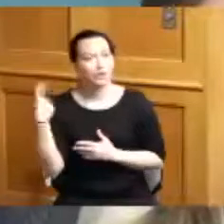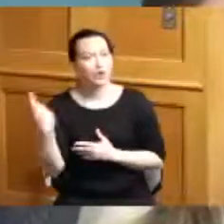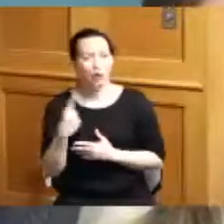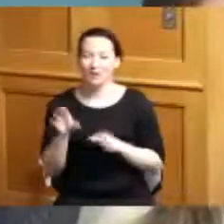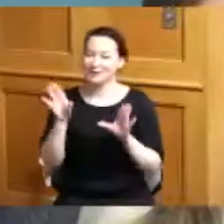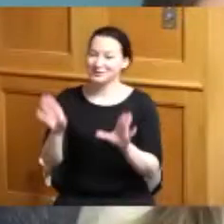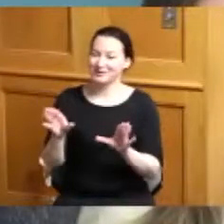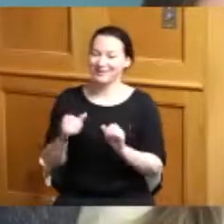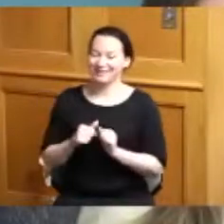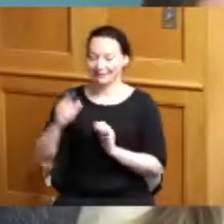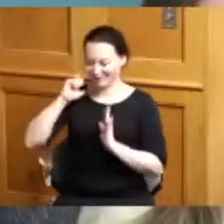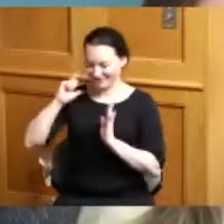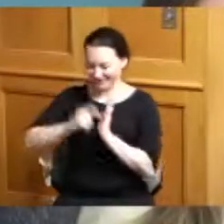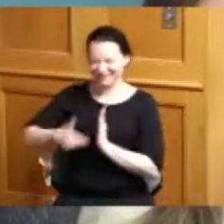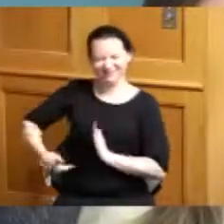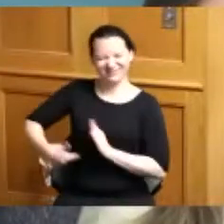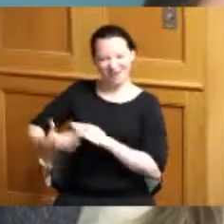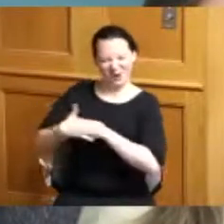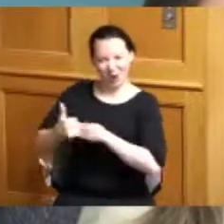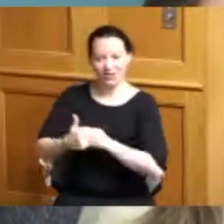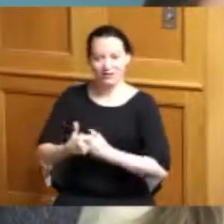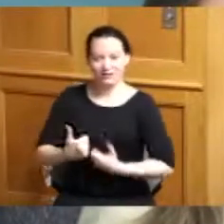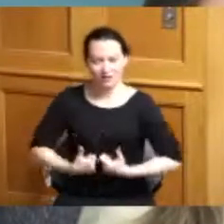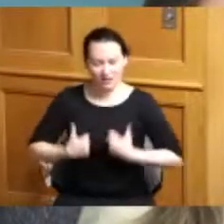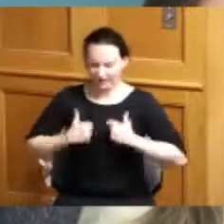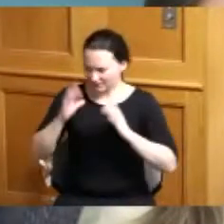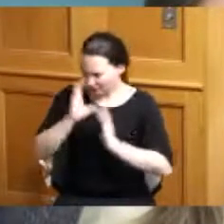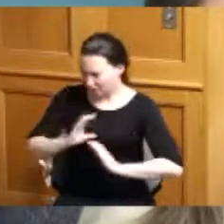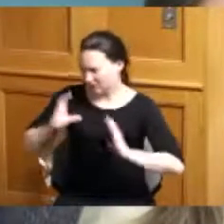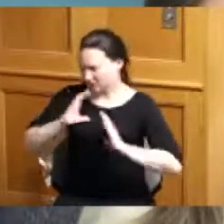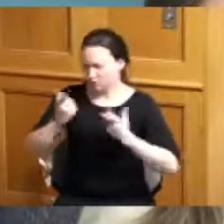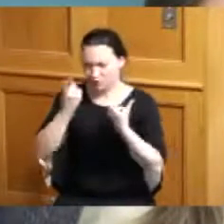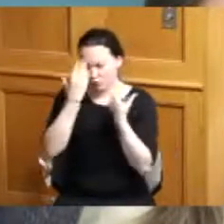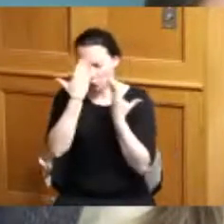can find your calling some people go through life all the time and don't know what their calling is